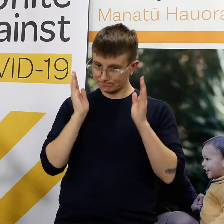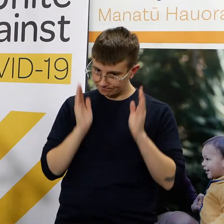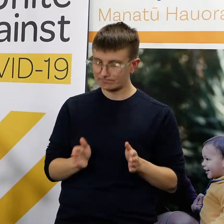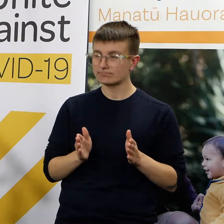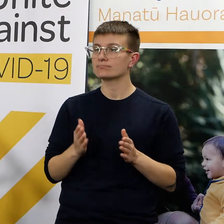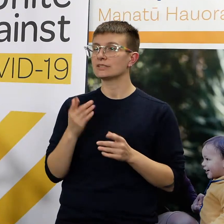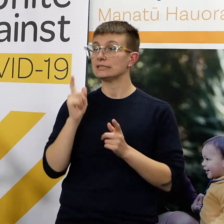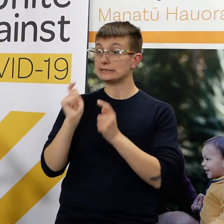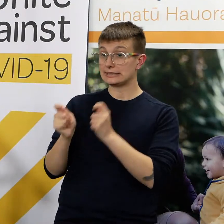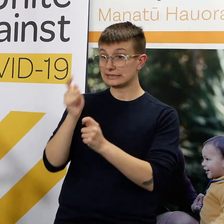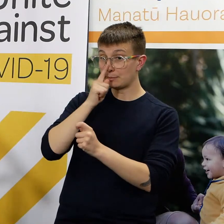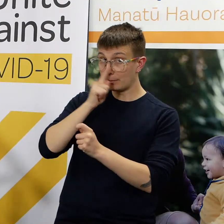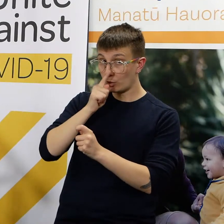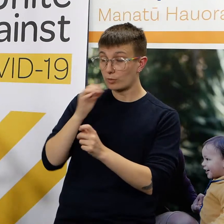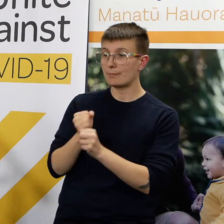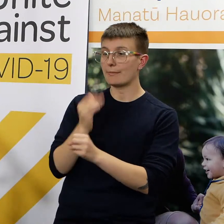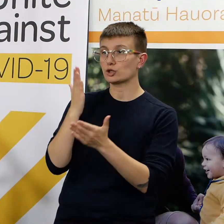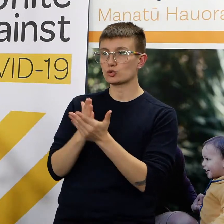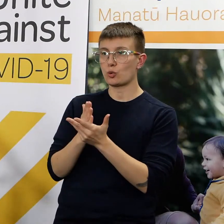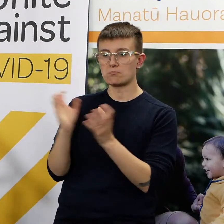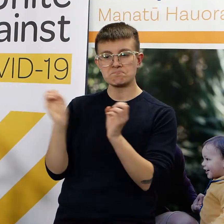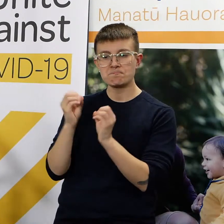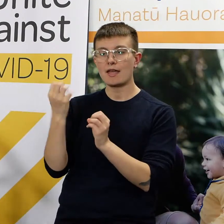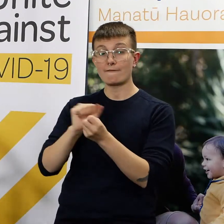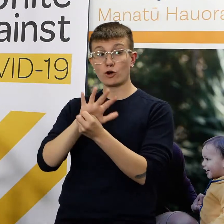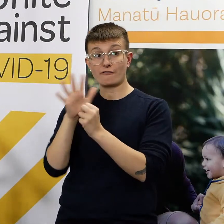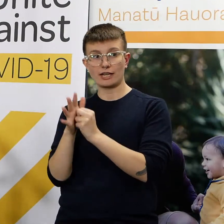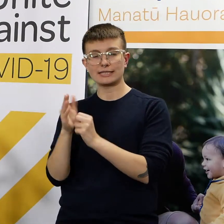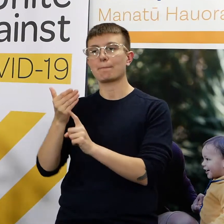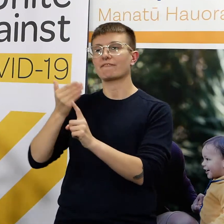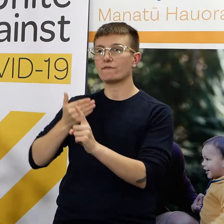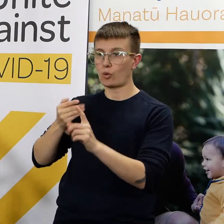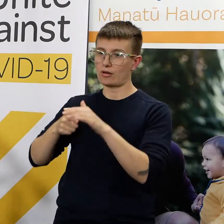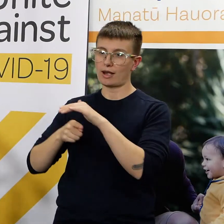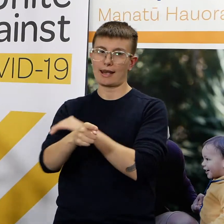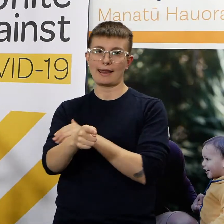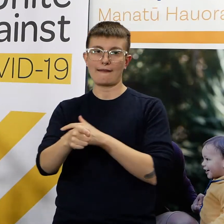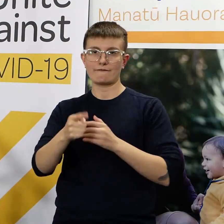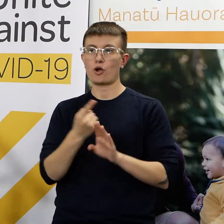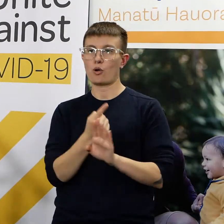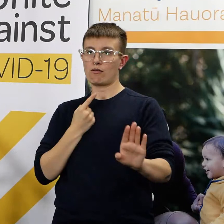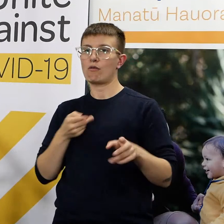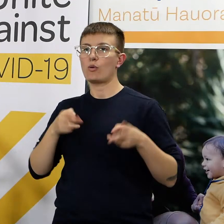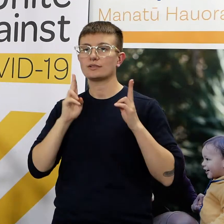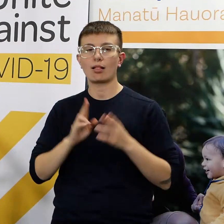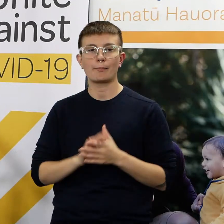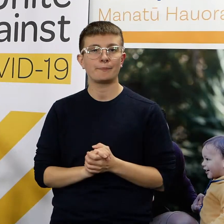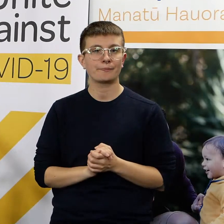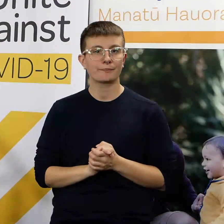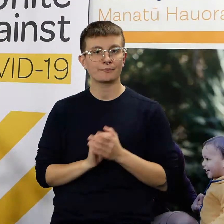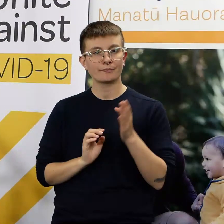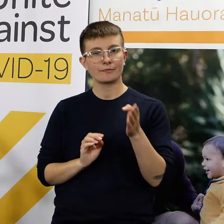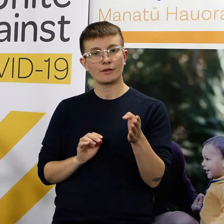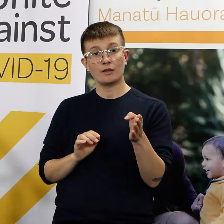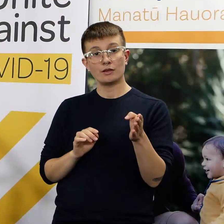that they are low risk before they're released from managed isolation. Family member are their contacts being traced now in the event